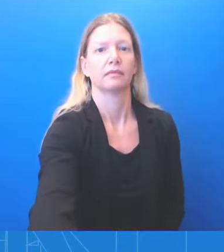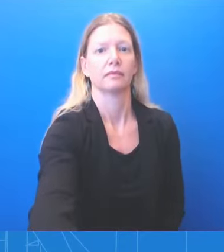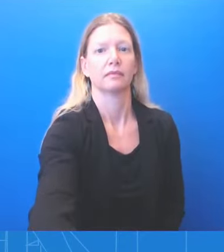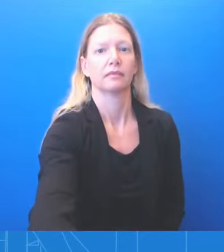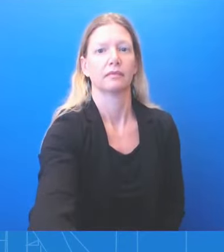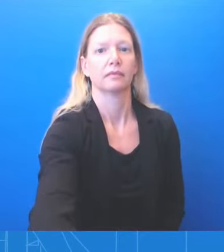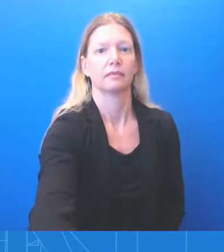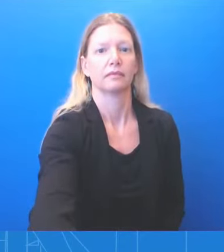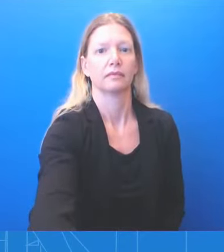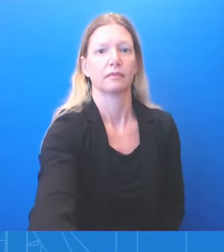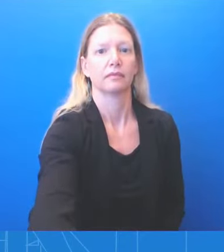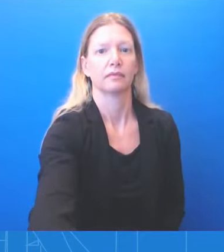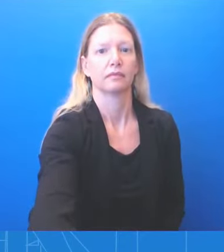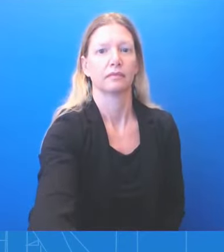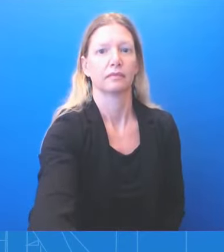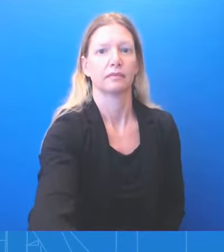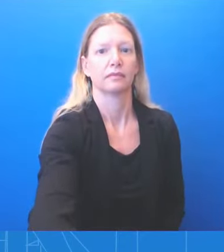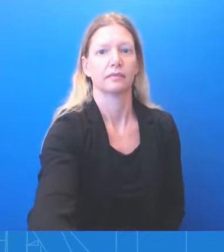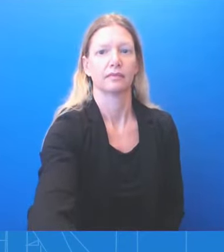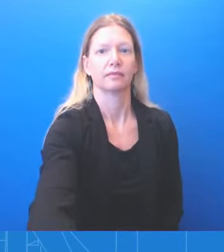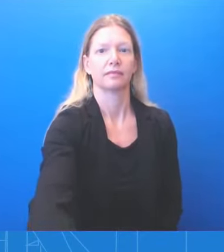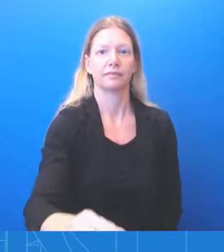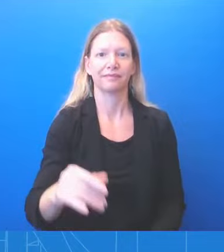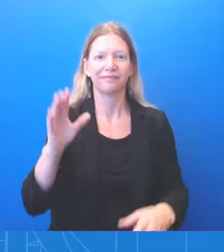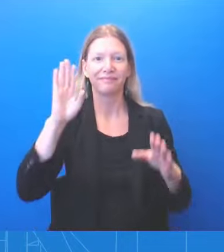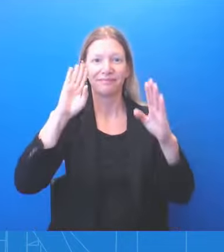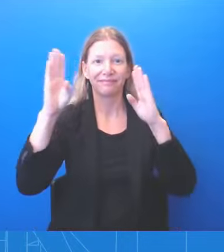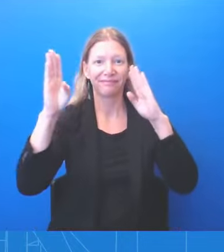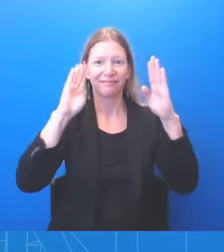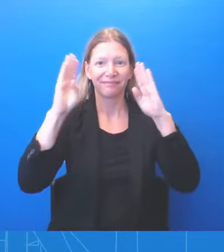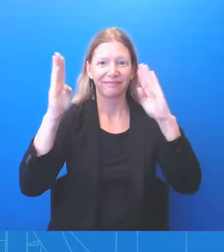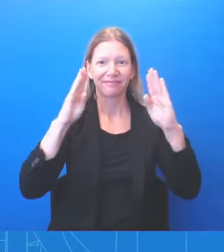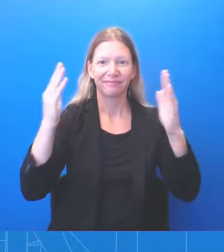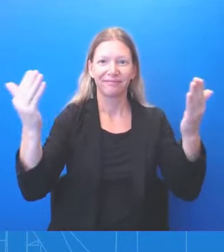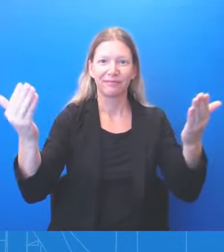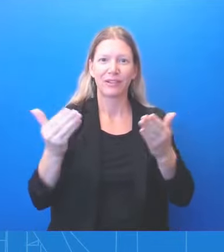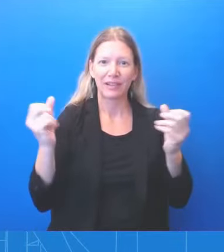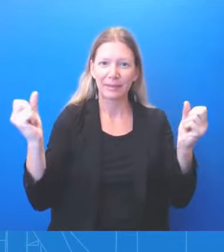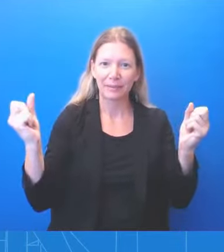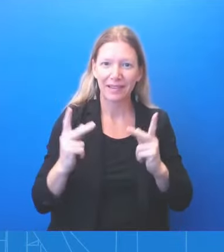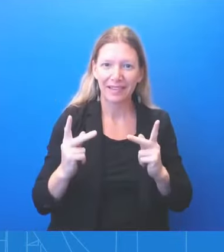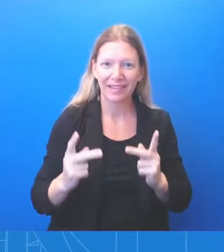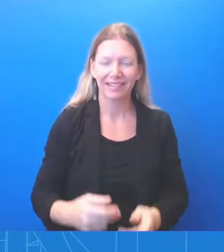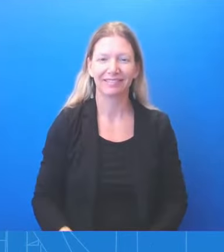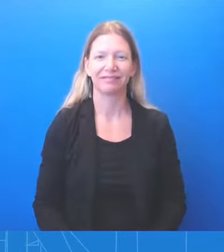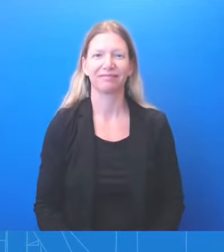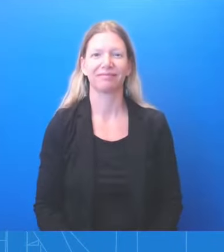Ms. Jean-Pierre: Hello. Welcome back, everybody. Okay. A couple of things. Good afternoon.